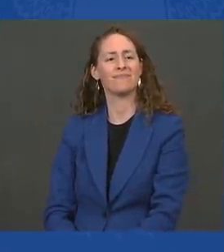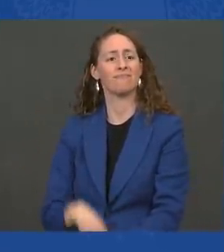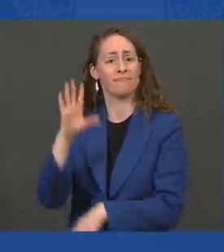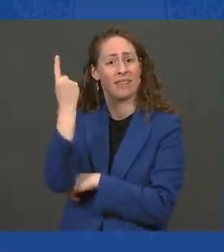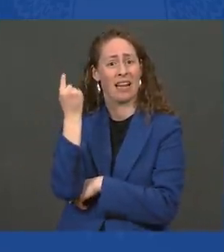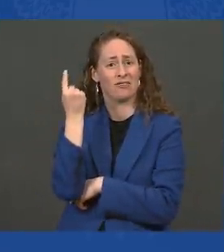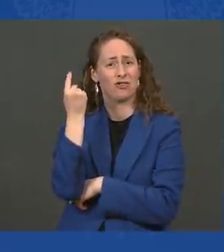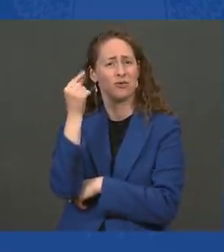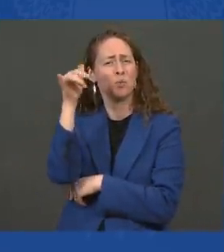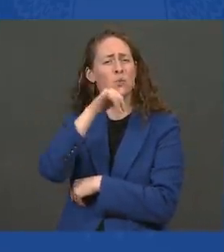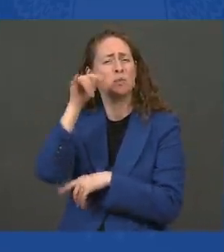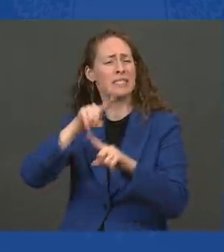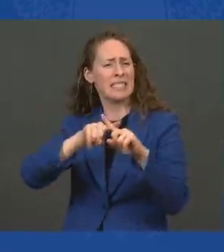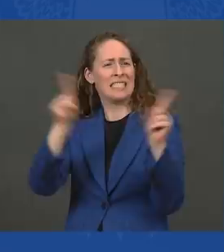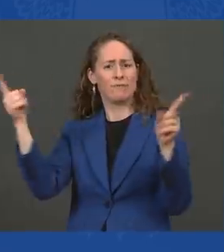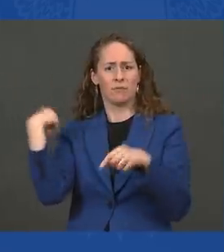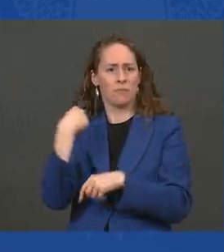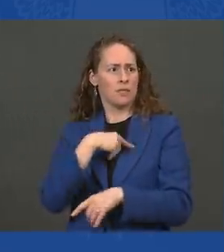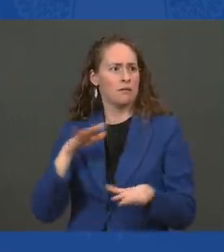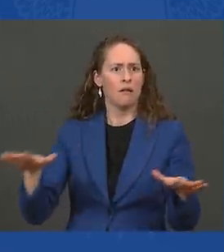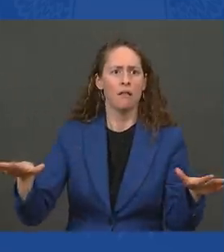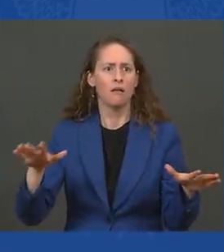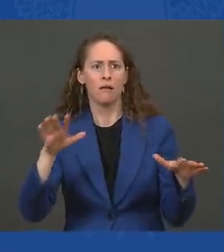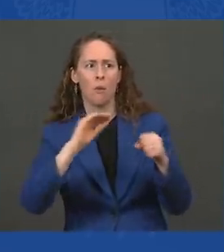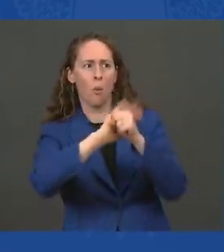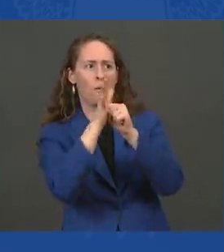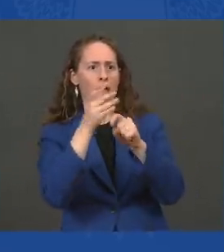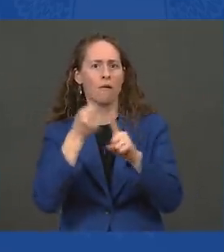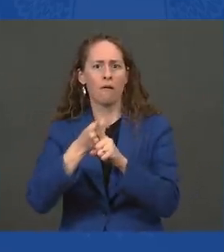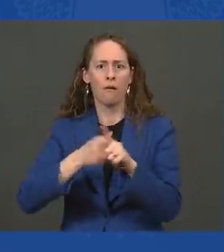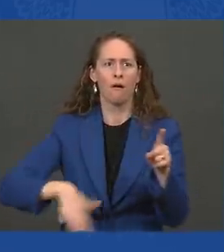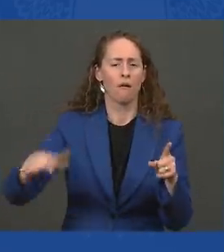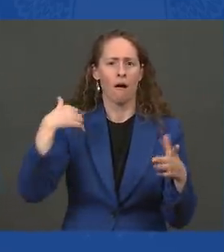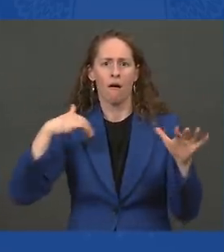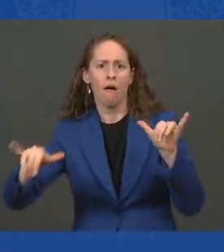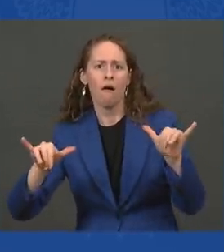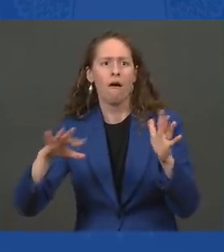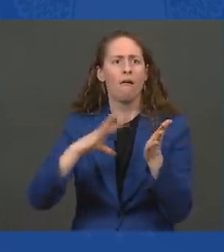We beat that variant significantly, and then we got hit by a far more powerful threat: